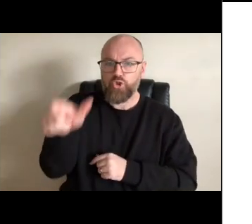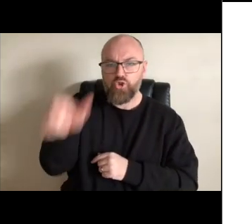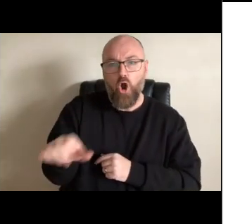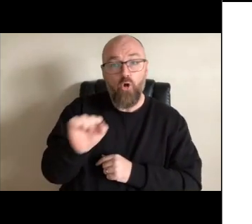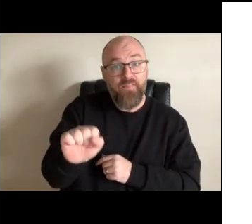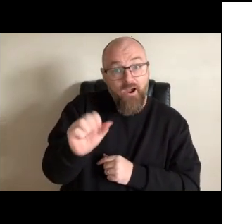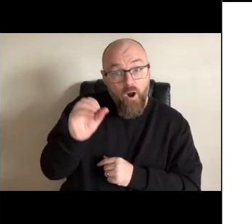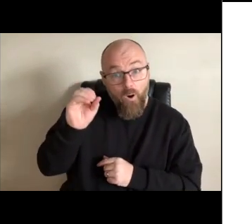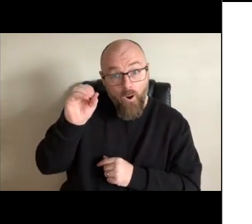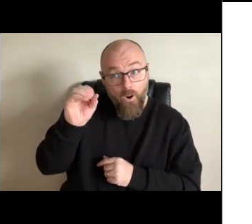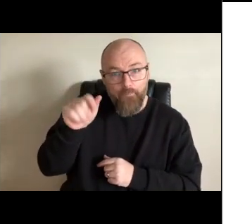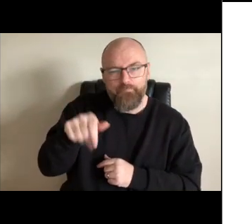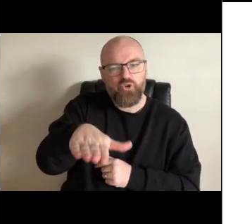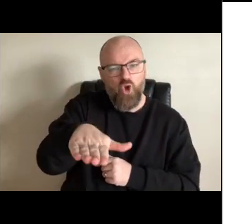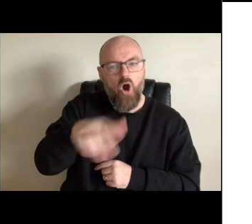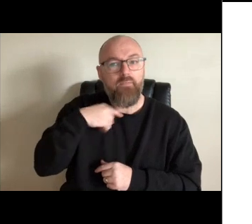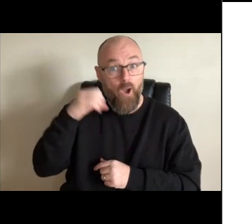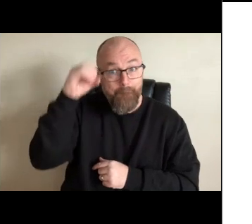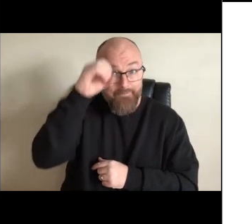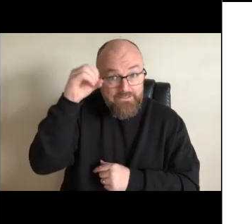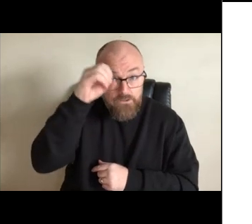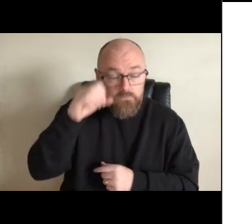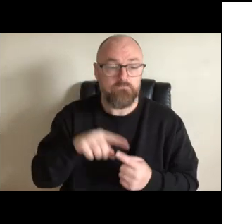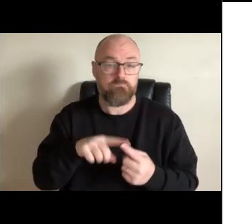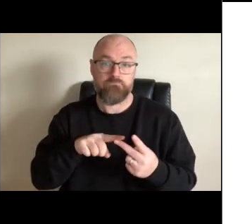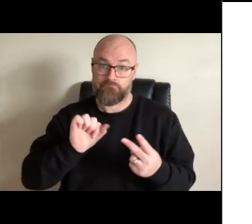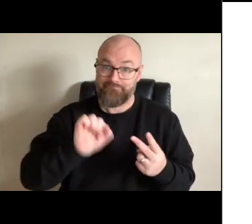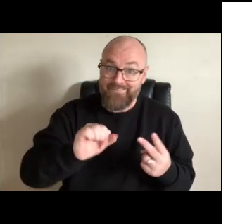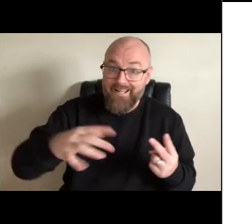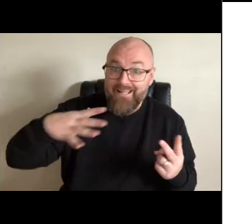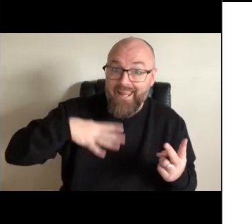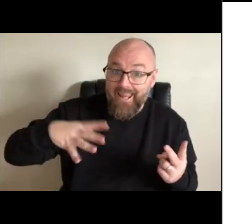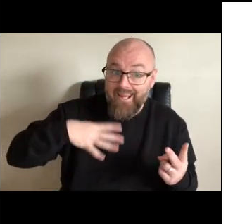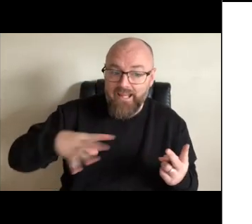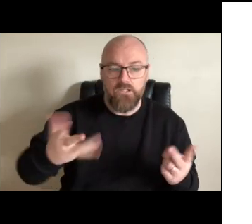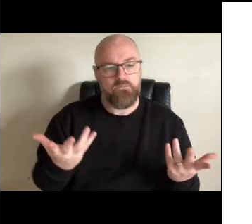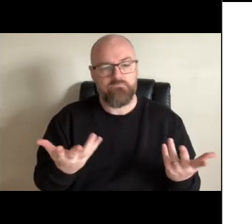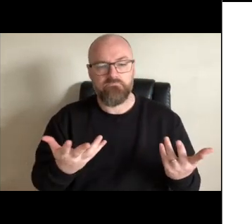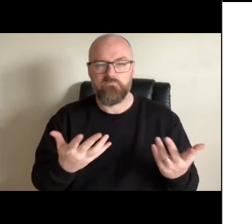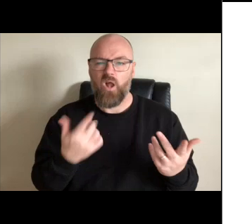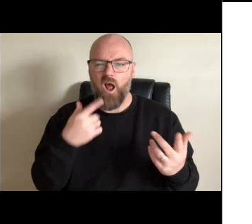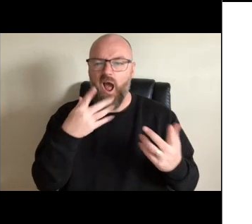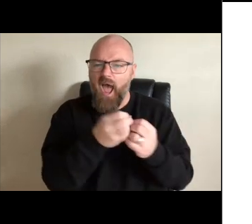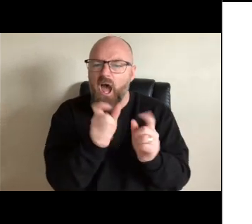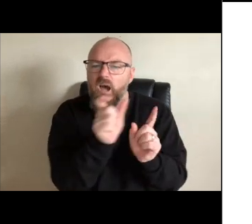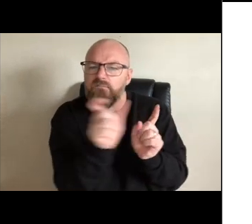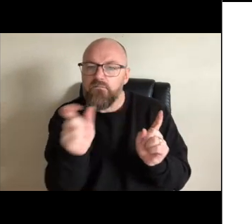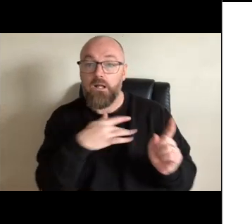child which and there's a list there of emotional Developmental and cultural needs that's a shorter